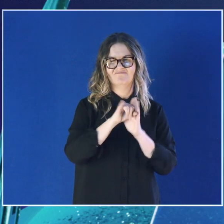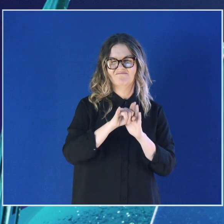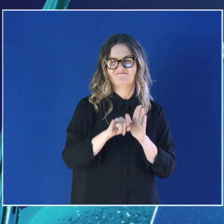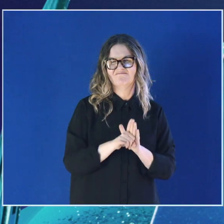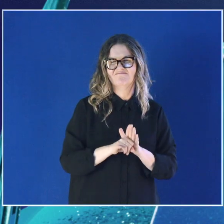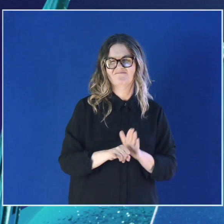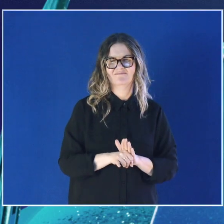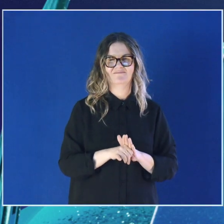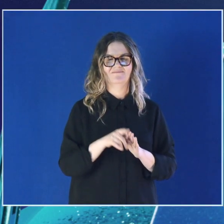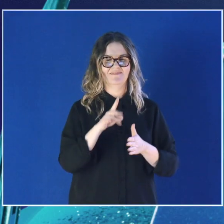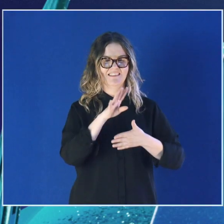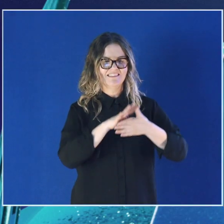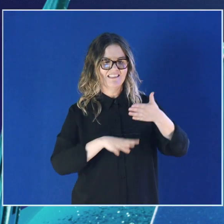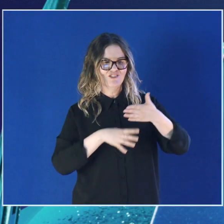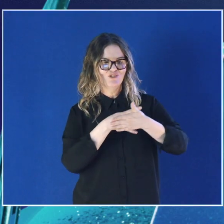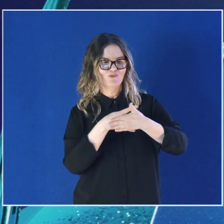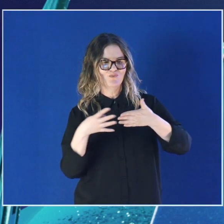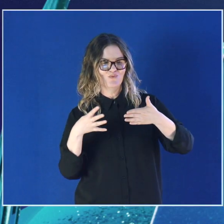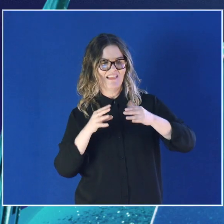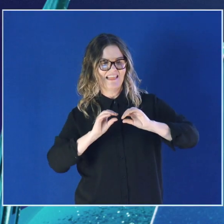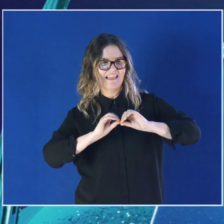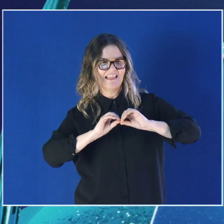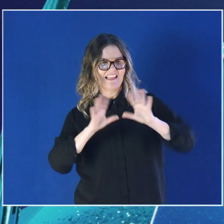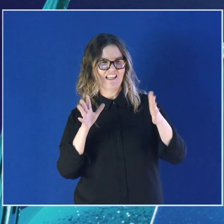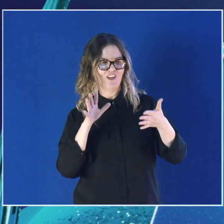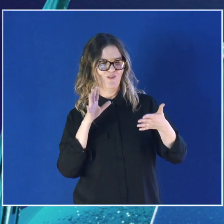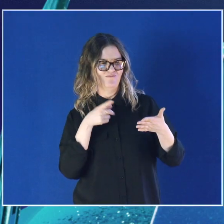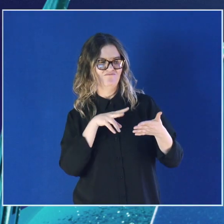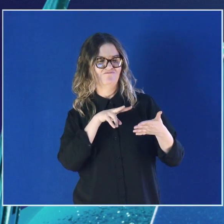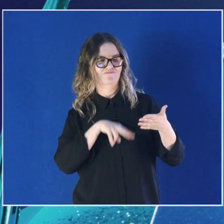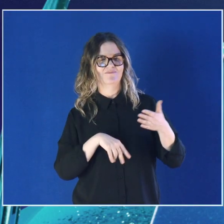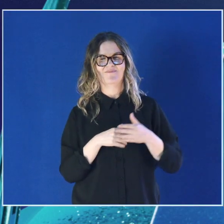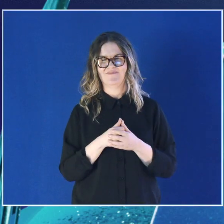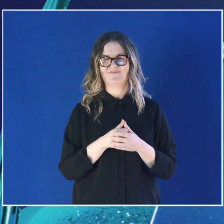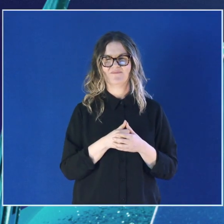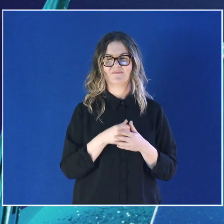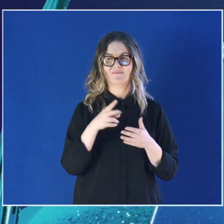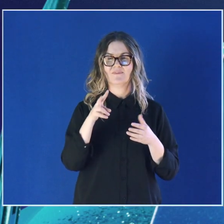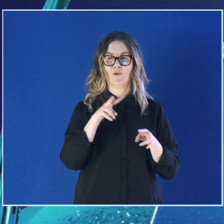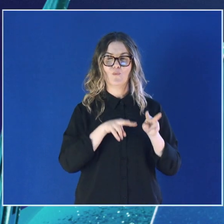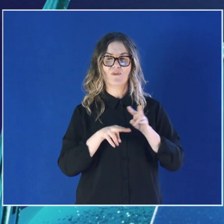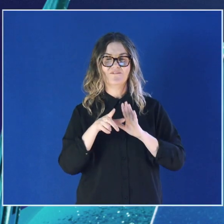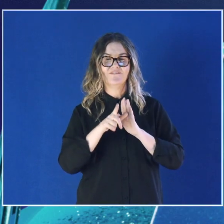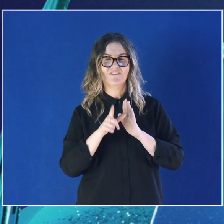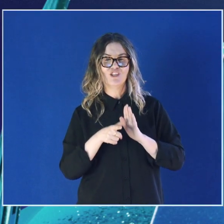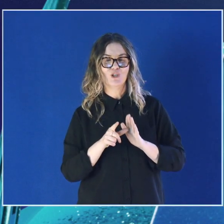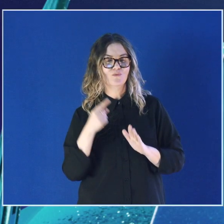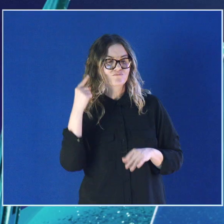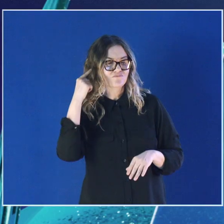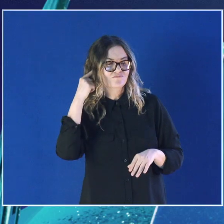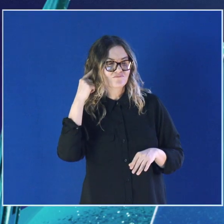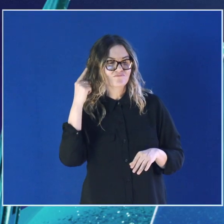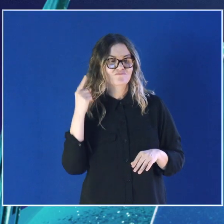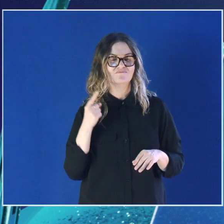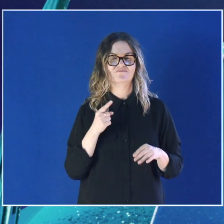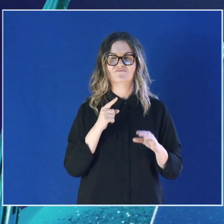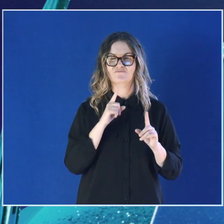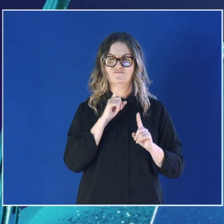Reviewing is faster, with simple commands for comments. In Outlook and Teams, reading, composing, and editing emails